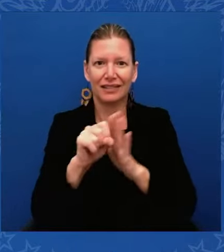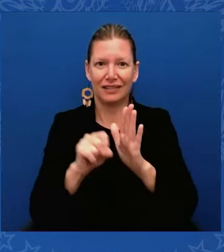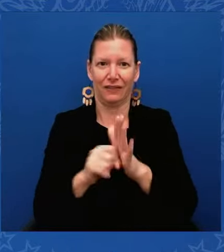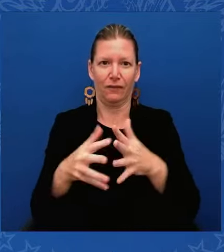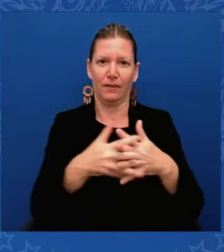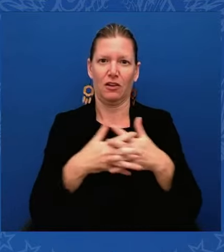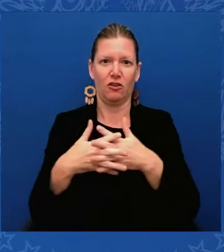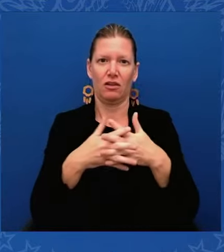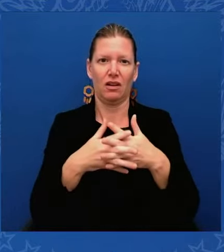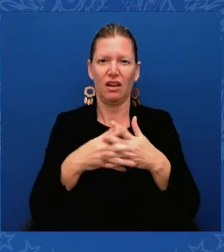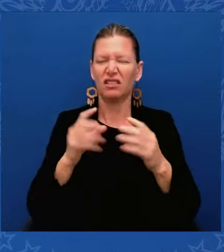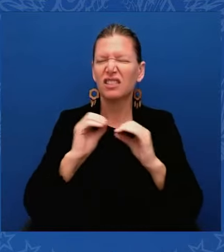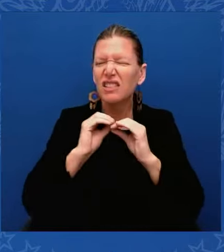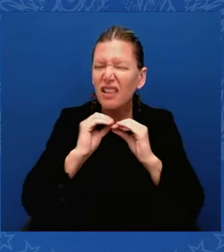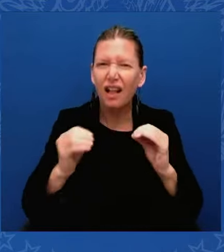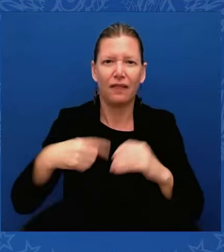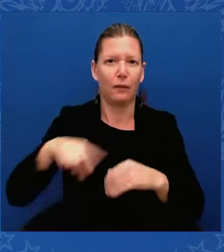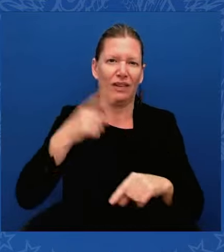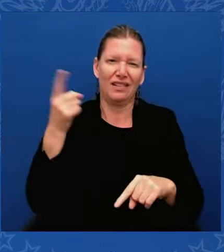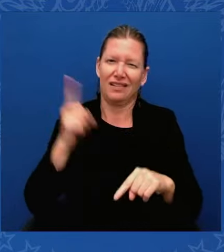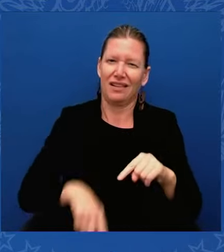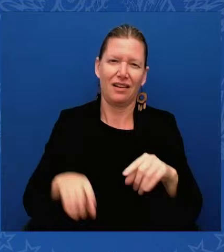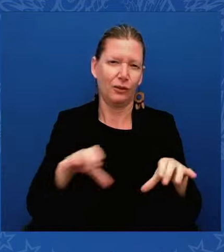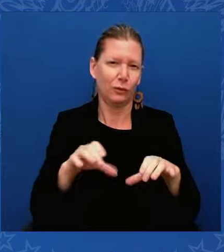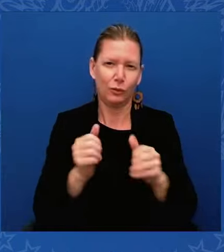Thank you, thank you, thank you. I mean it. Thank you.